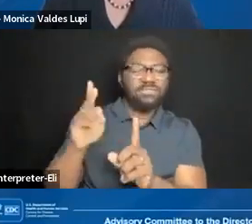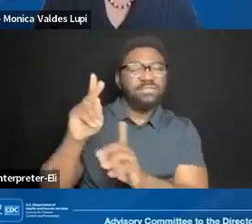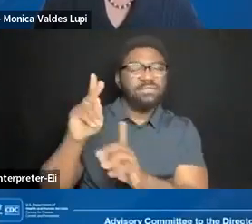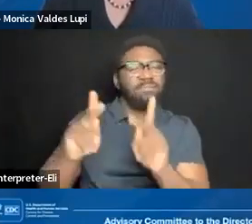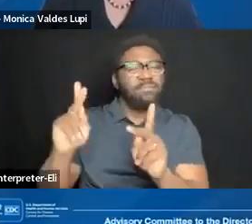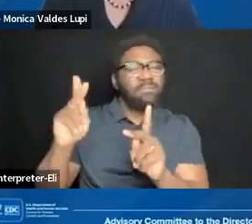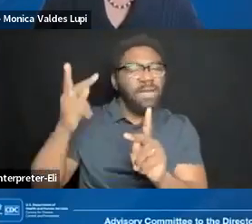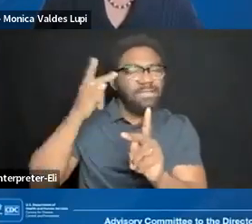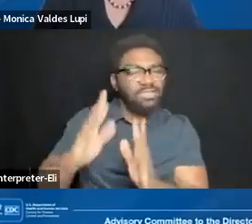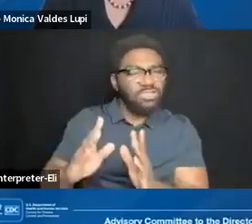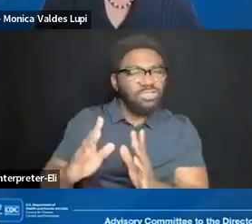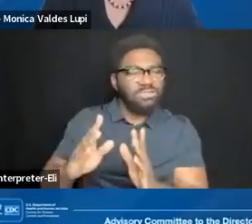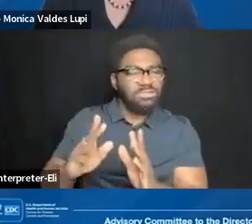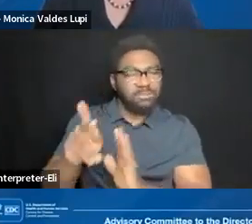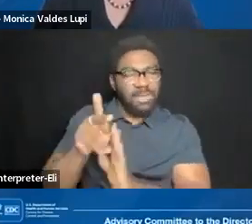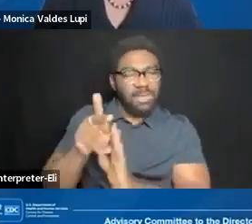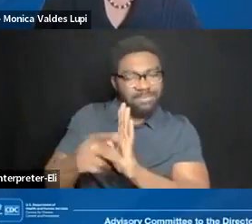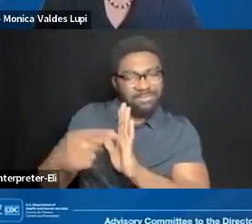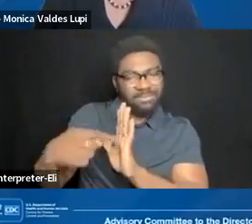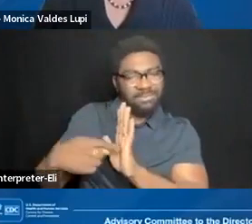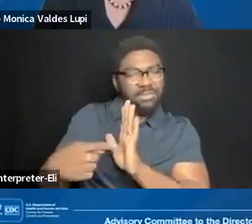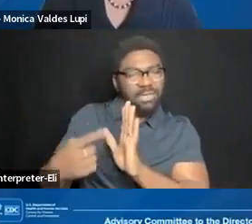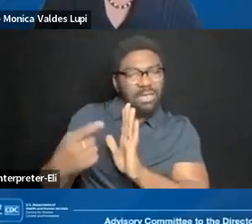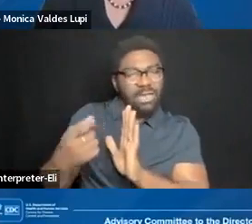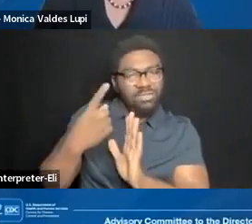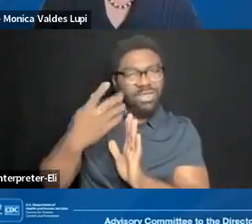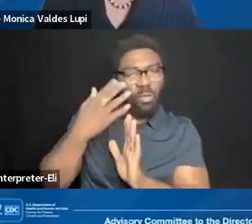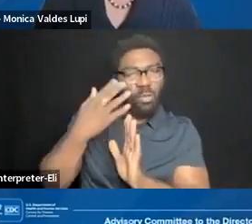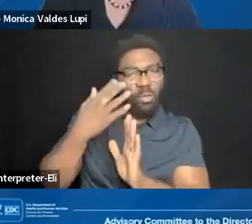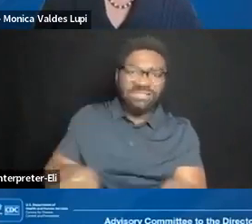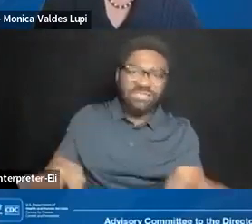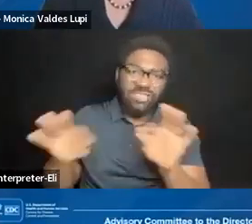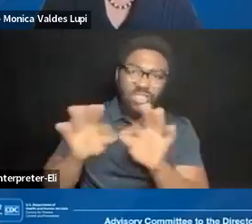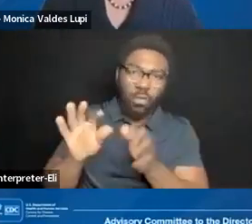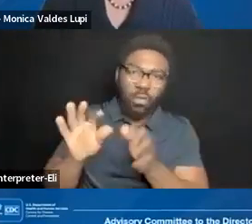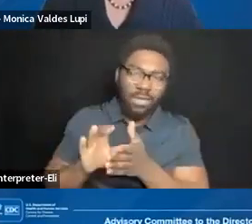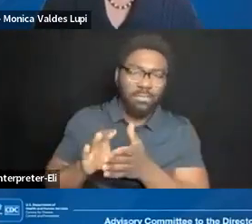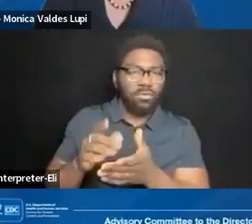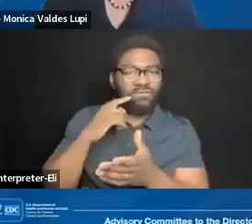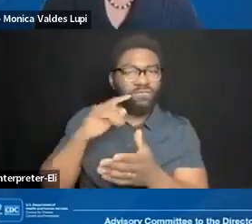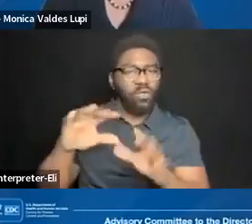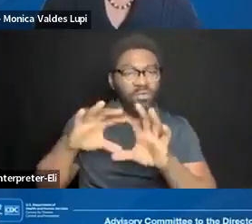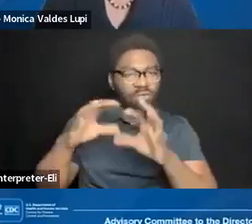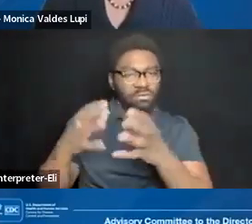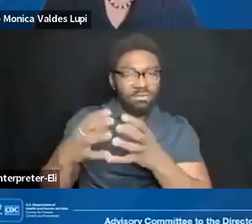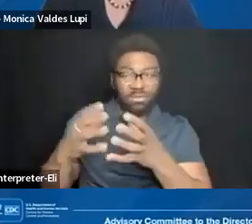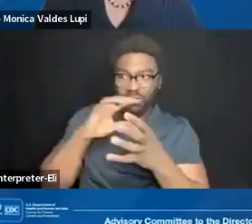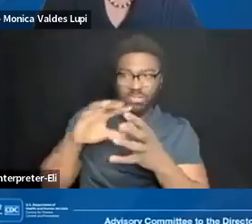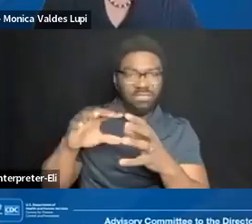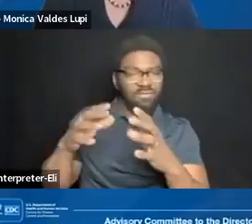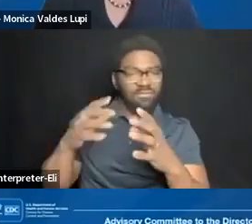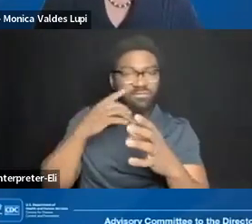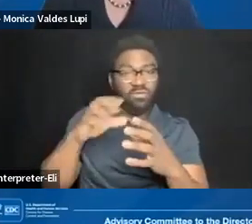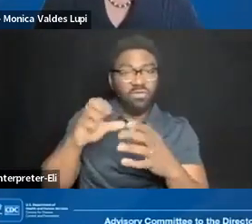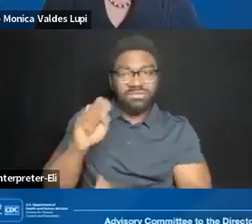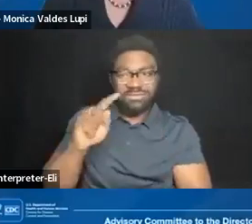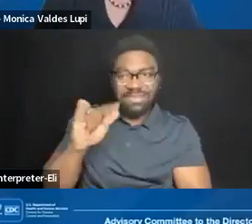and why this investment for society has a good ROI.